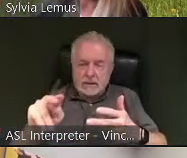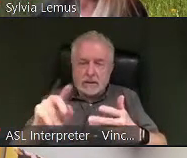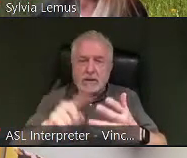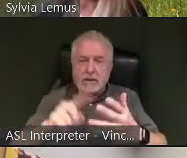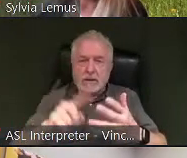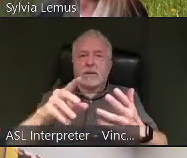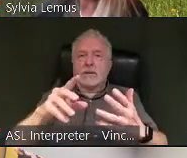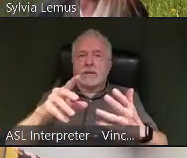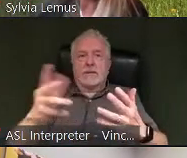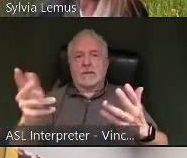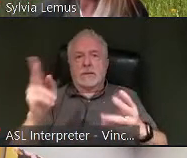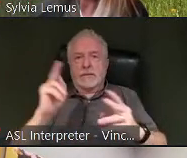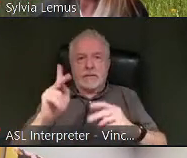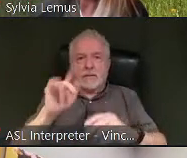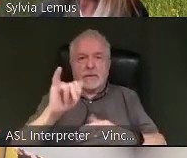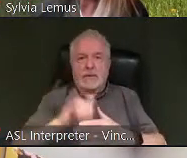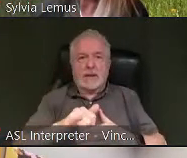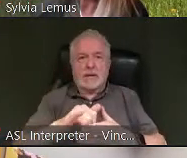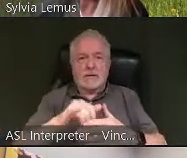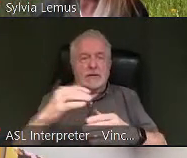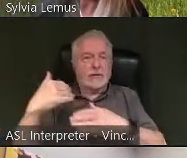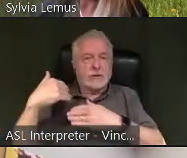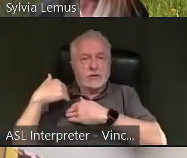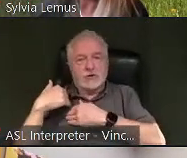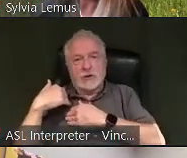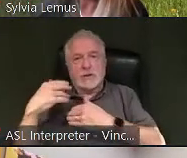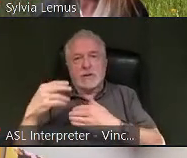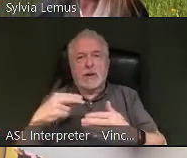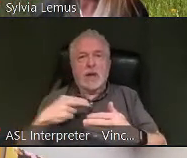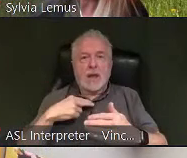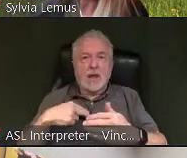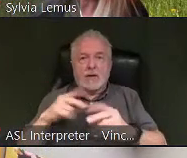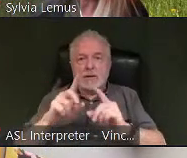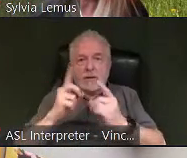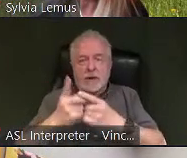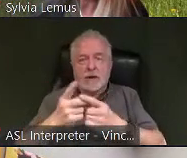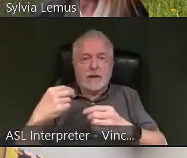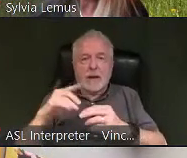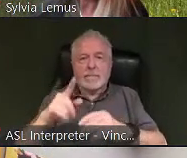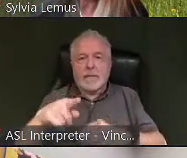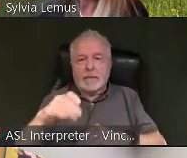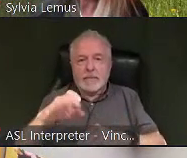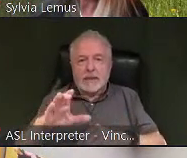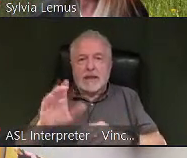and people that are in charge of the health departments and the public health.